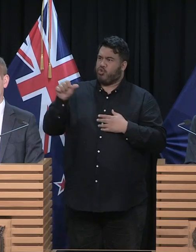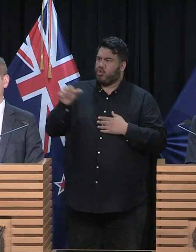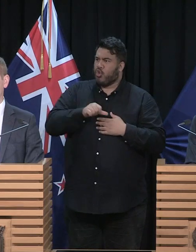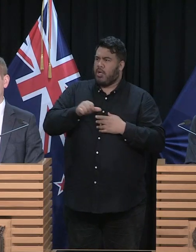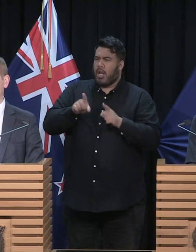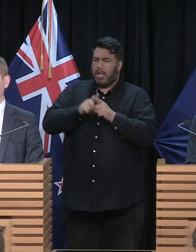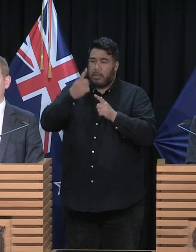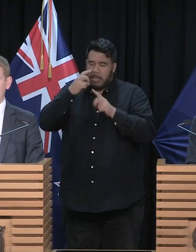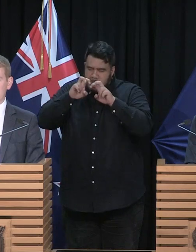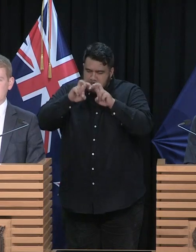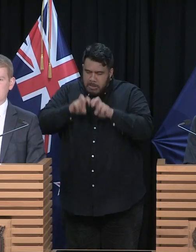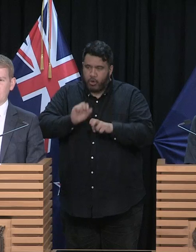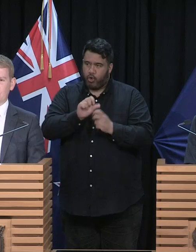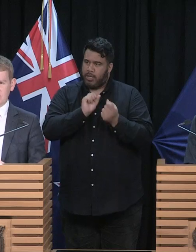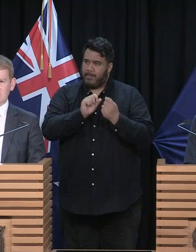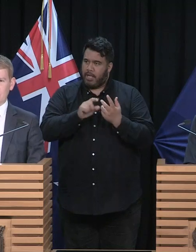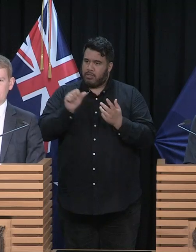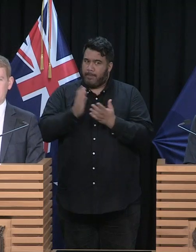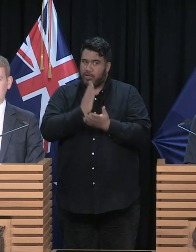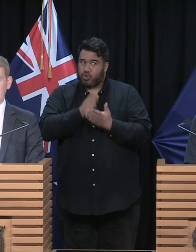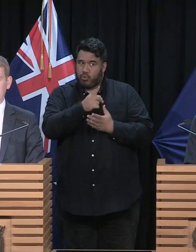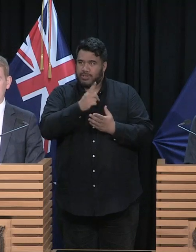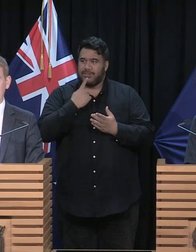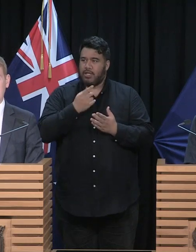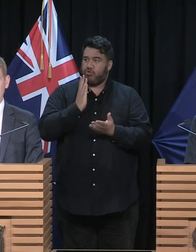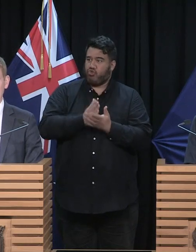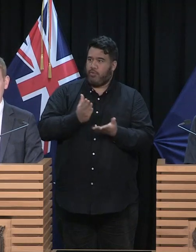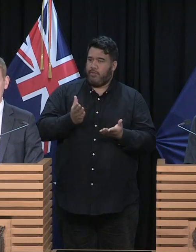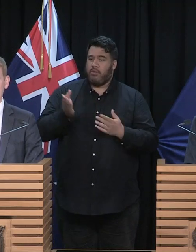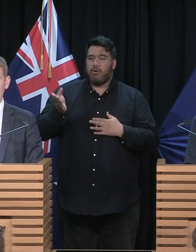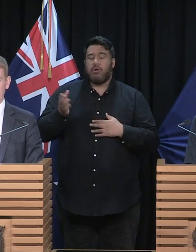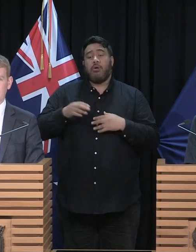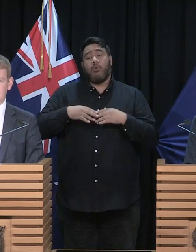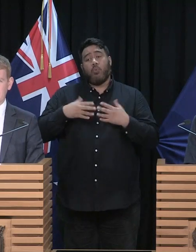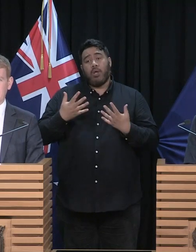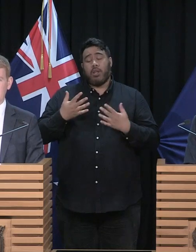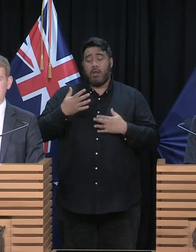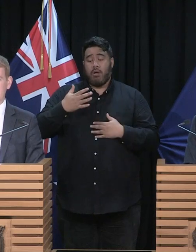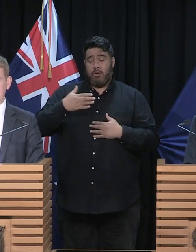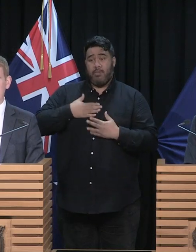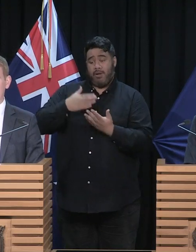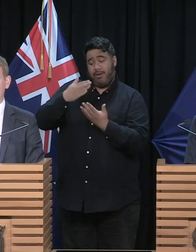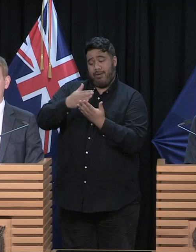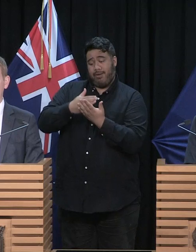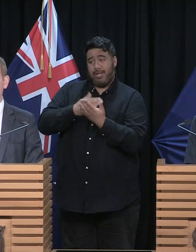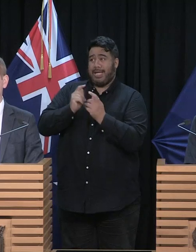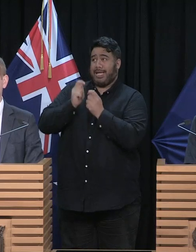ramifications. But do you think it's good enough to take her on her word on that, or should there be a presencing